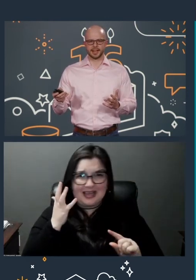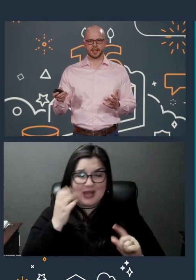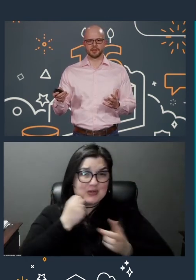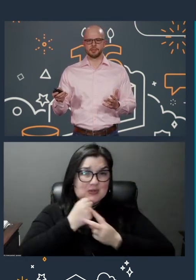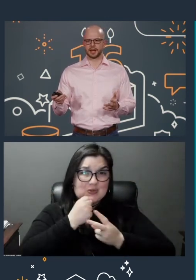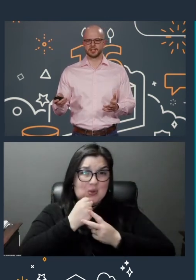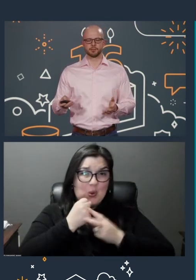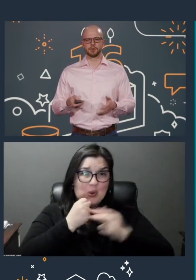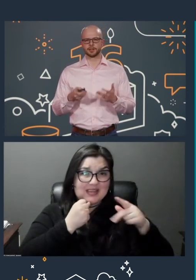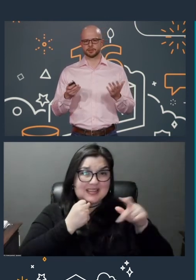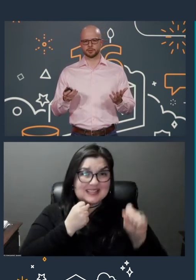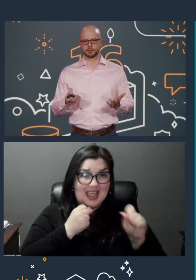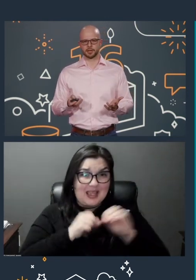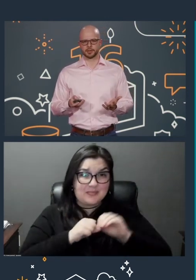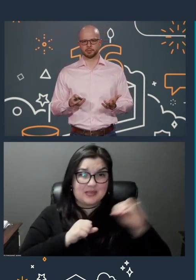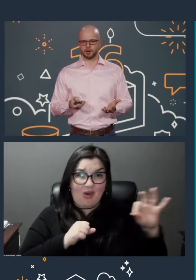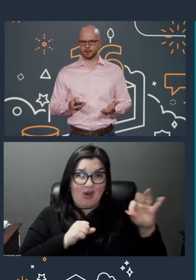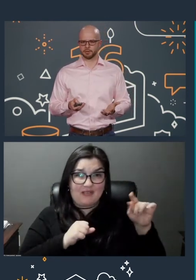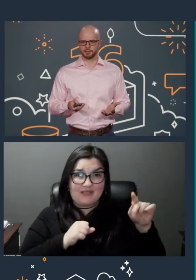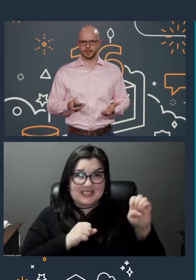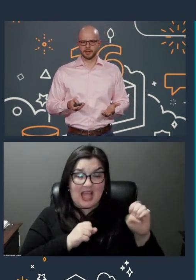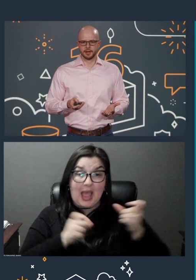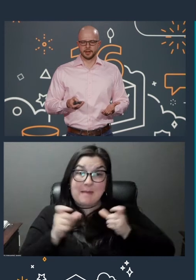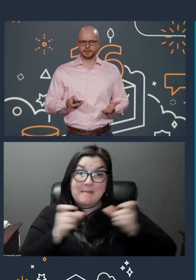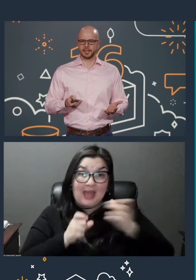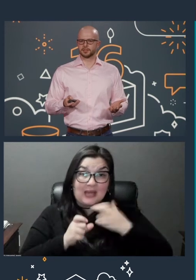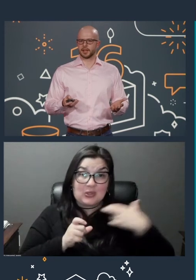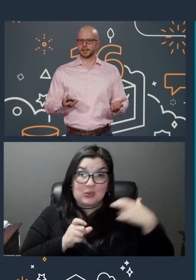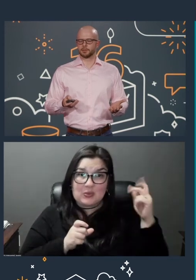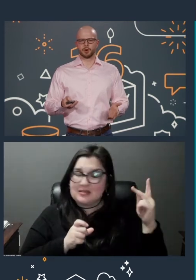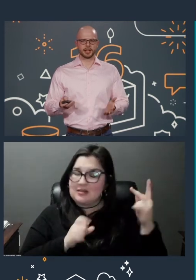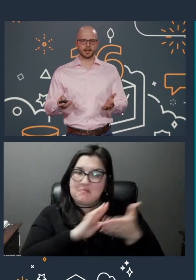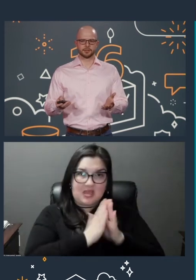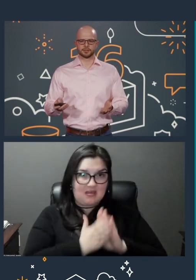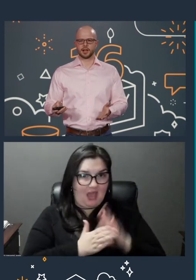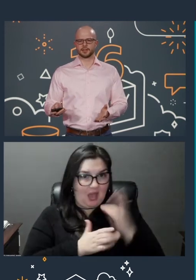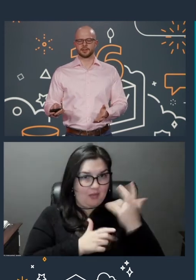and managing risks was becoming a problem, things like running out of slots